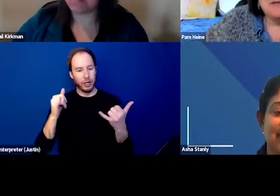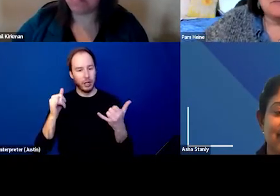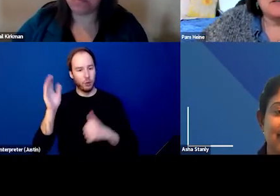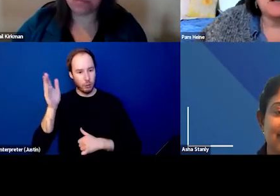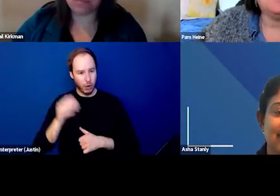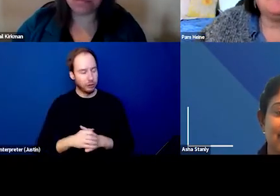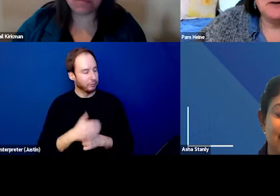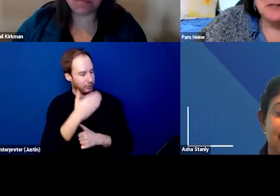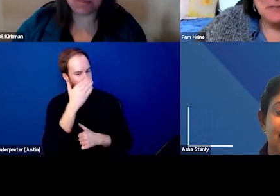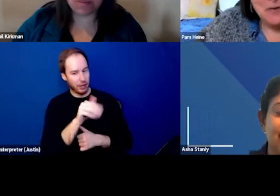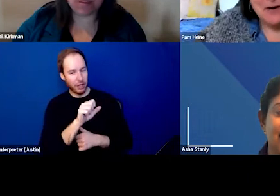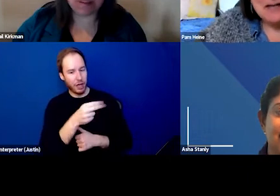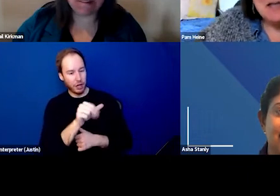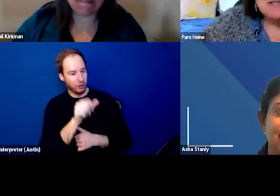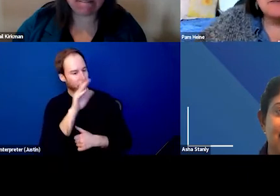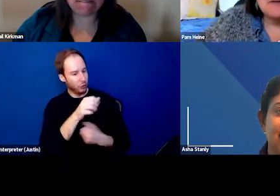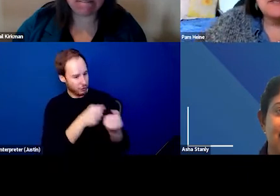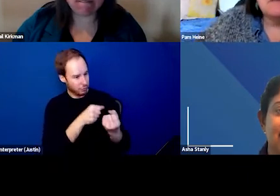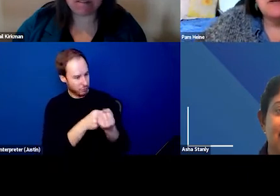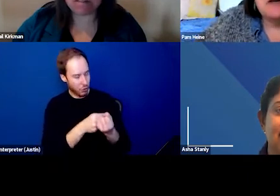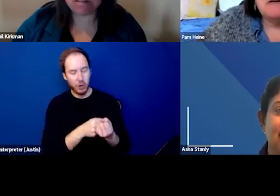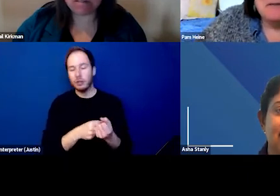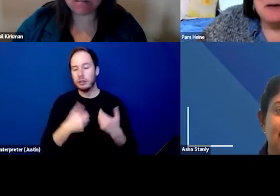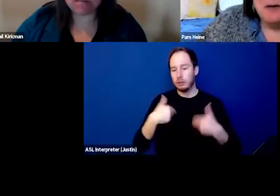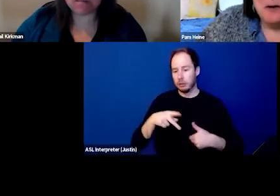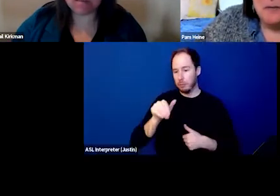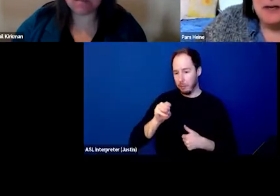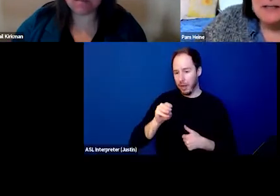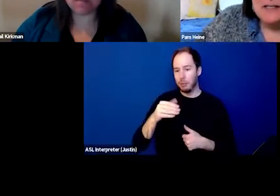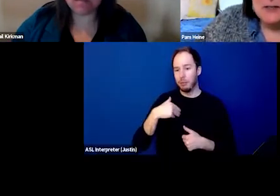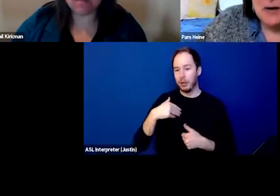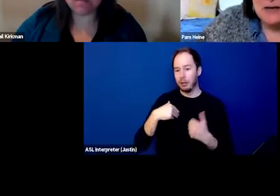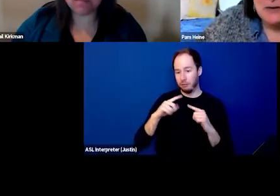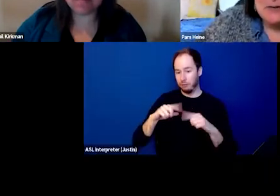Thank you so much, Asha for your support. So first up we do have Abigail Kirkman, Assistant Director